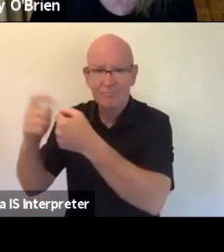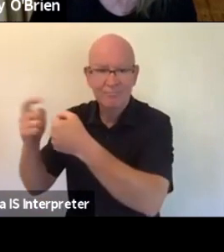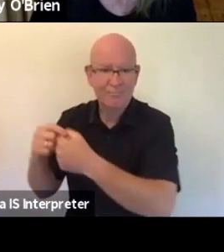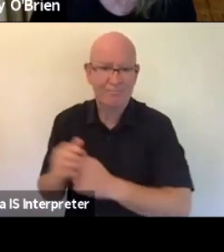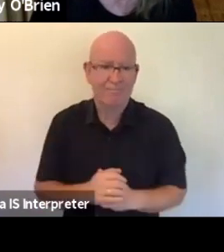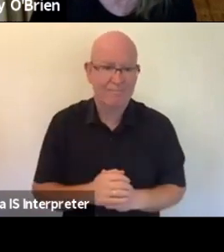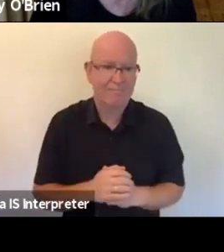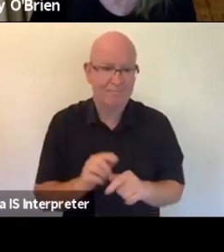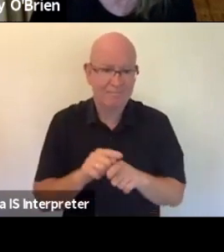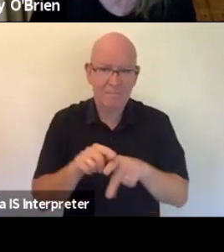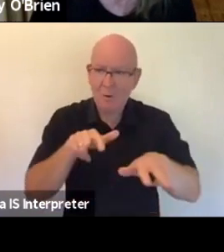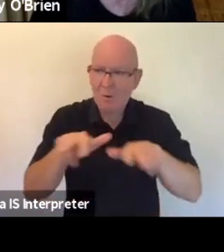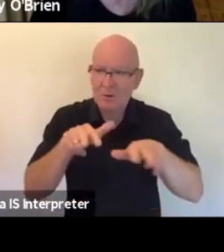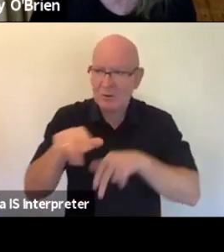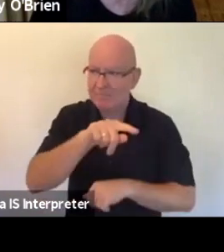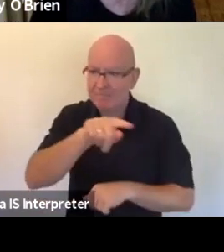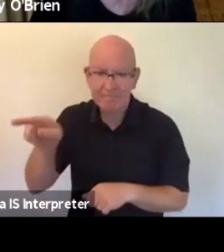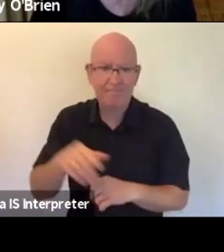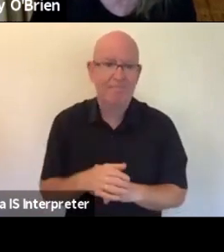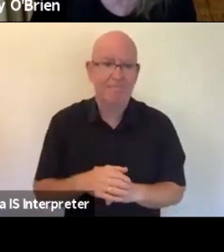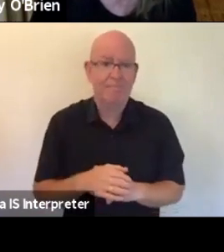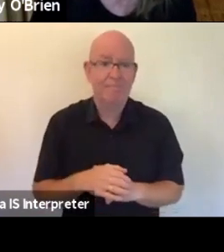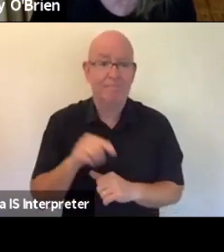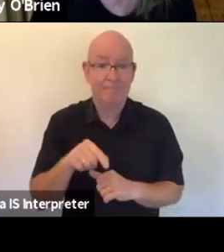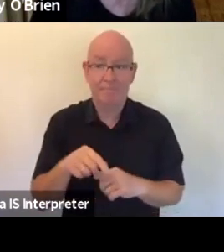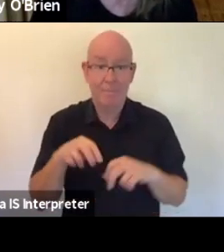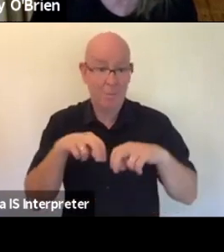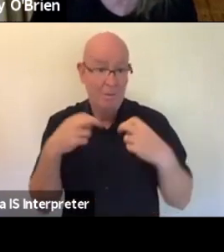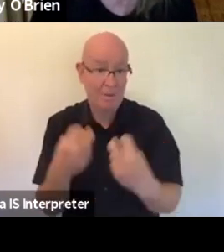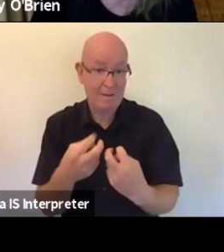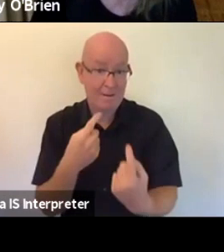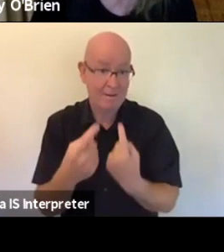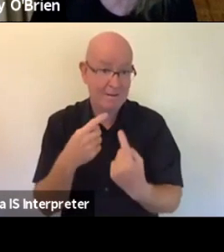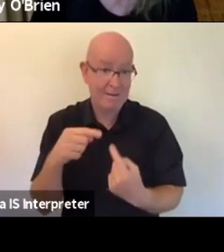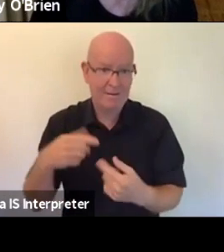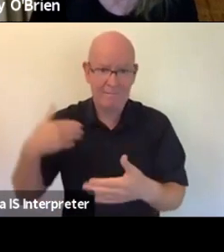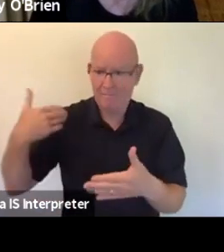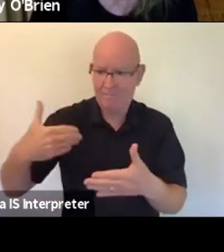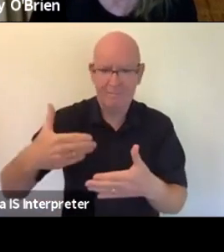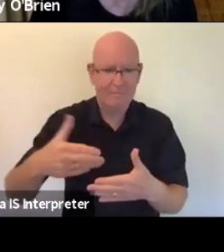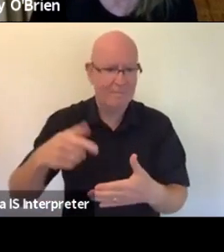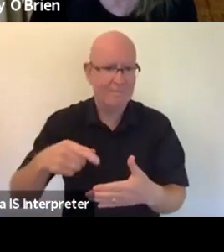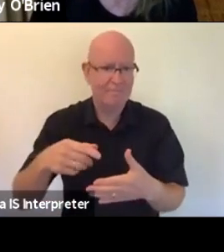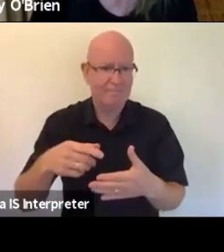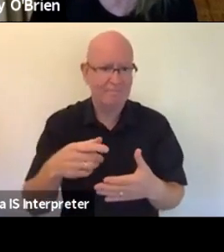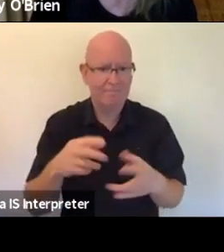Join the online community, social protection responses to COVID-19 task force to learn more about the webinars